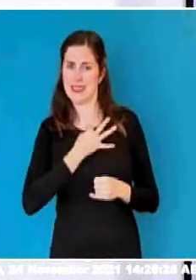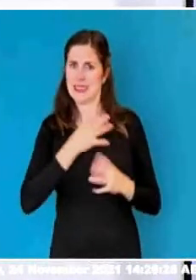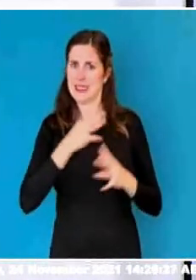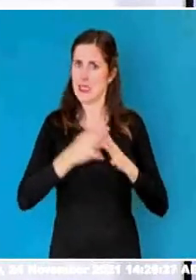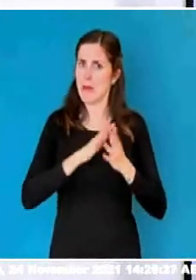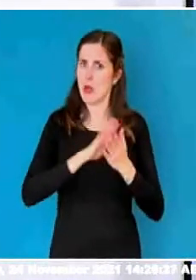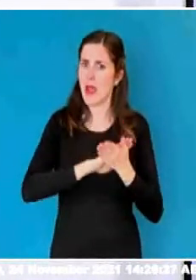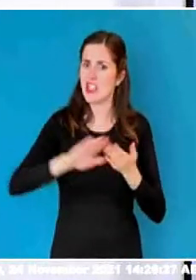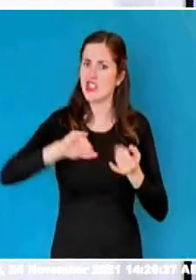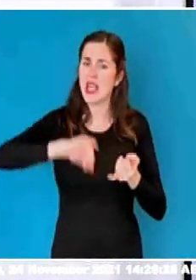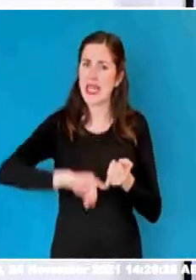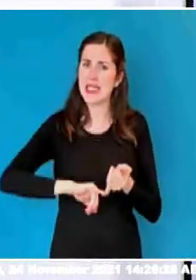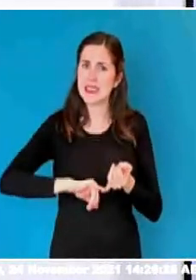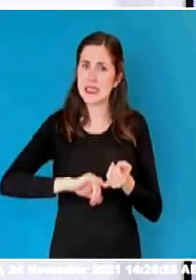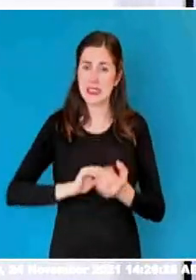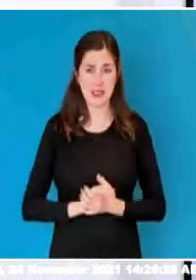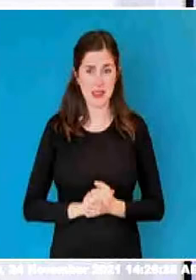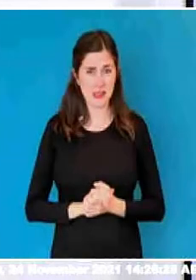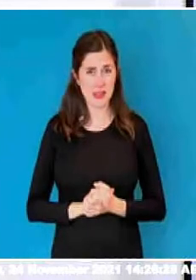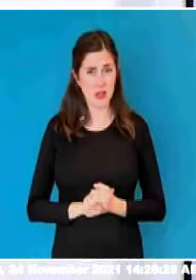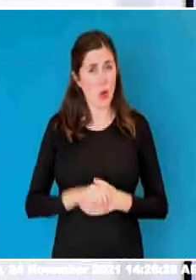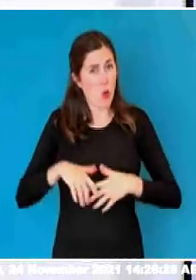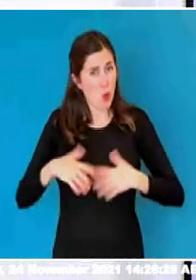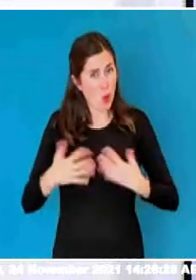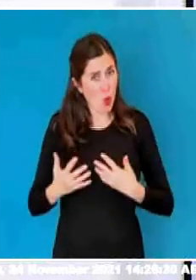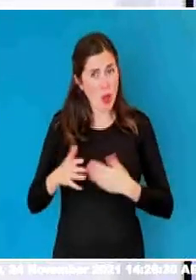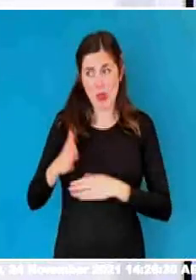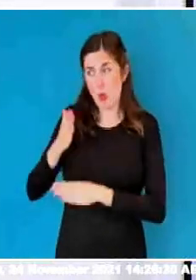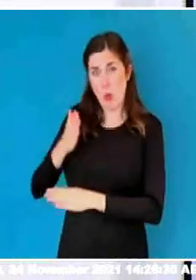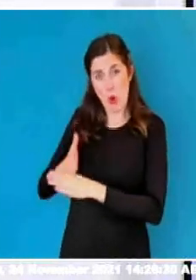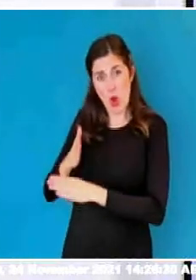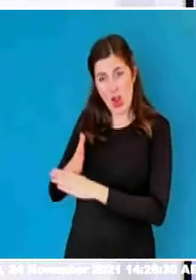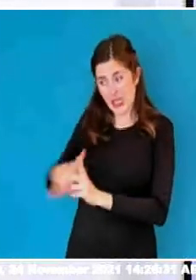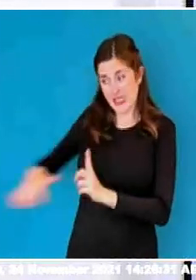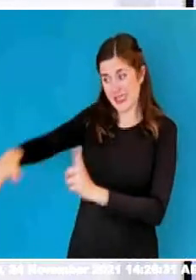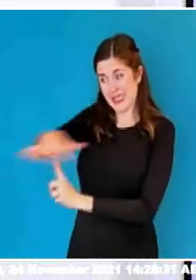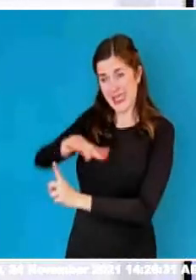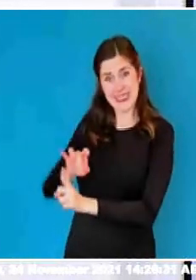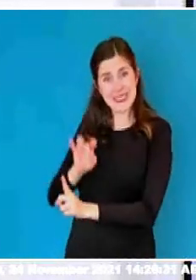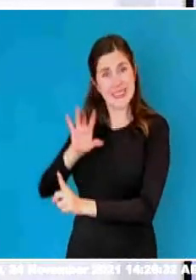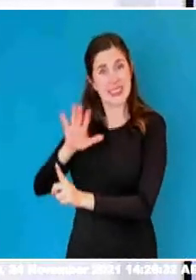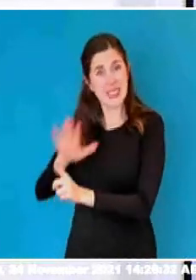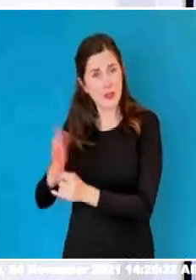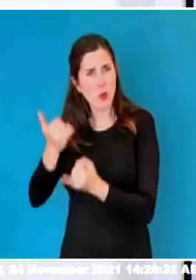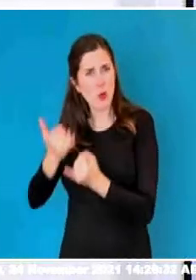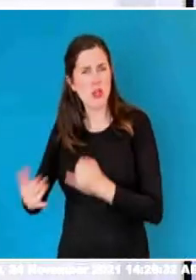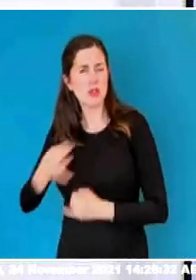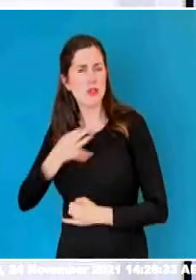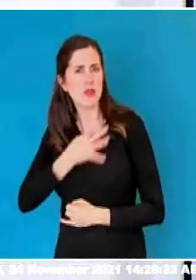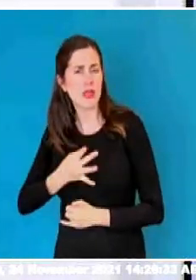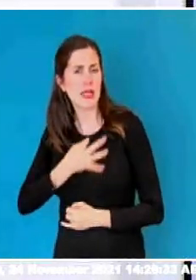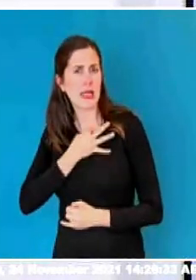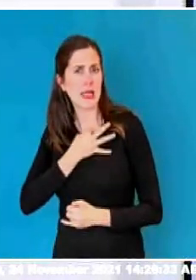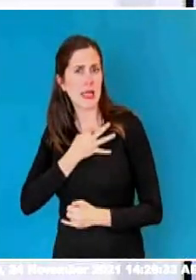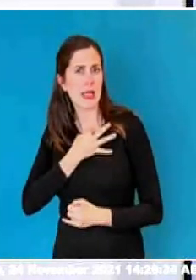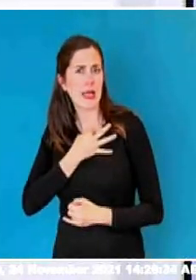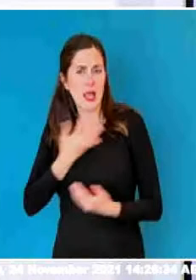whether the workplace poses a greater work health and safety risk to the person with a disability? Do you understand the distinction?